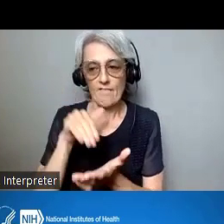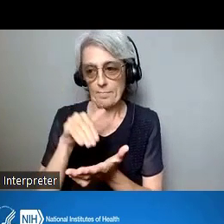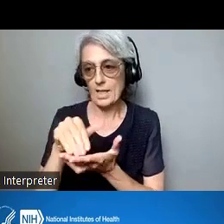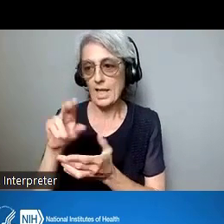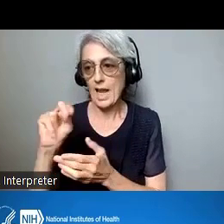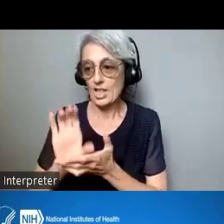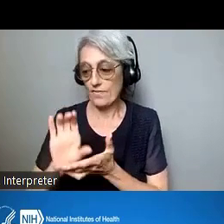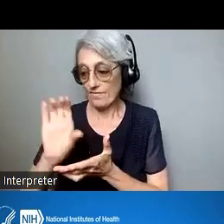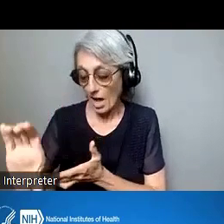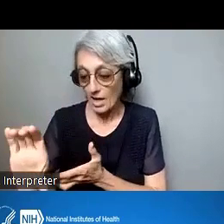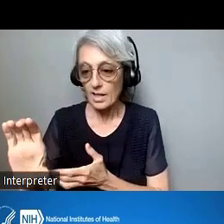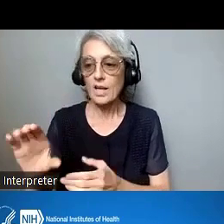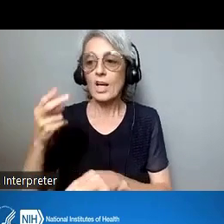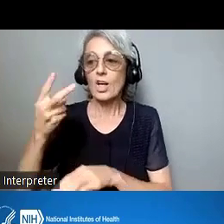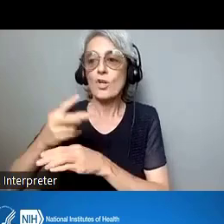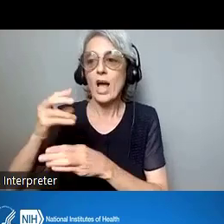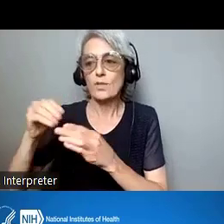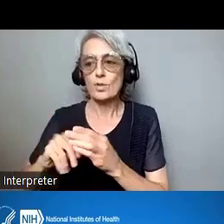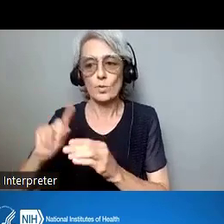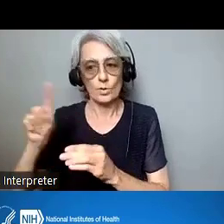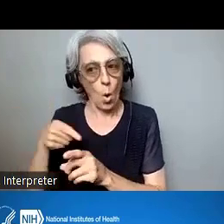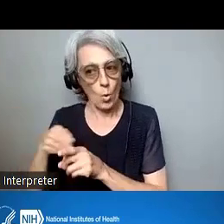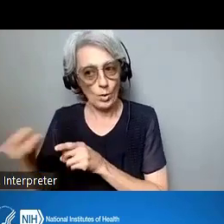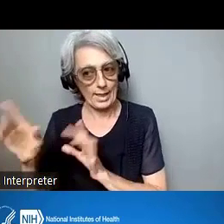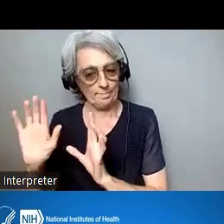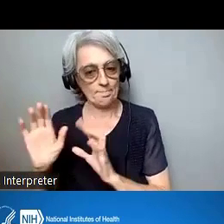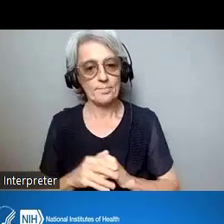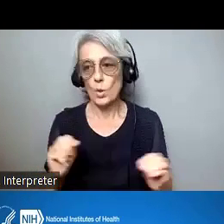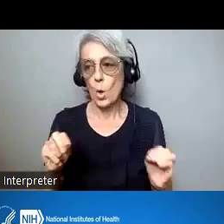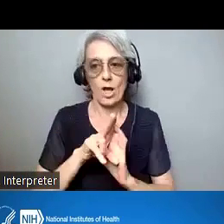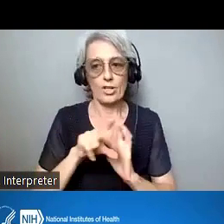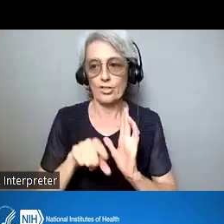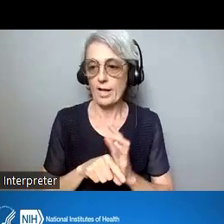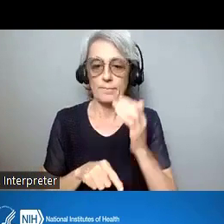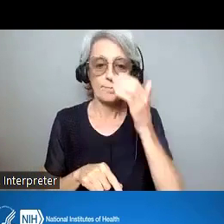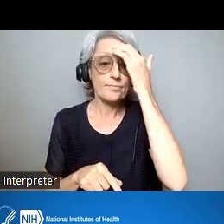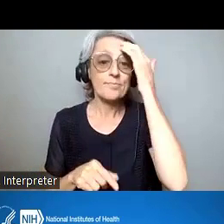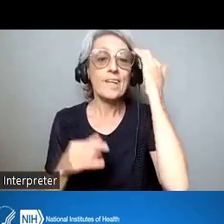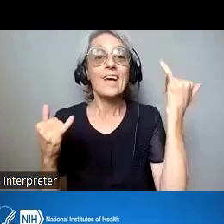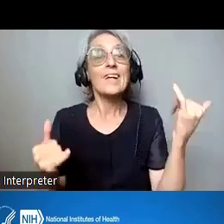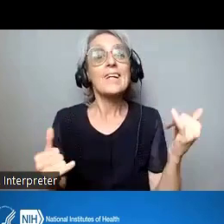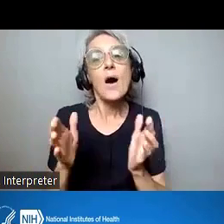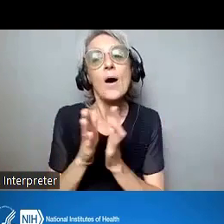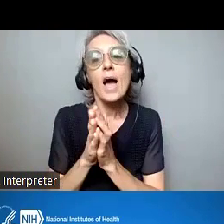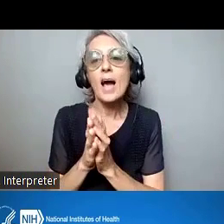and only graduate students are enrolled. I will now ask our tech lead, Mr. Duran Turner,